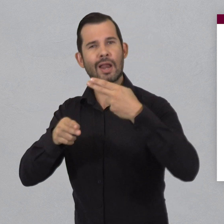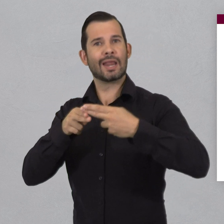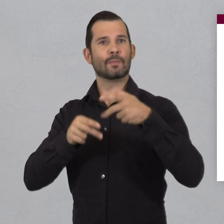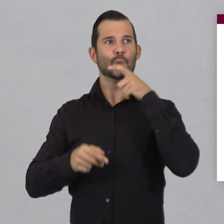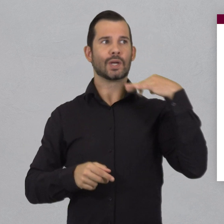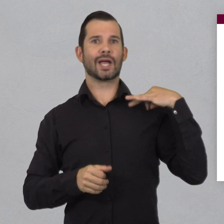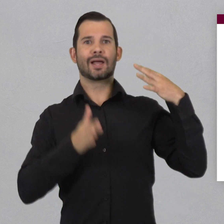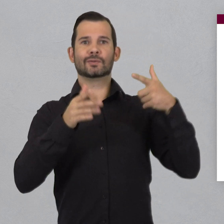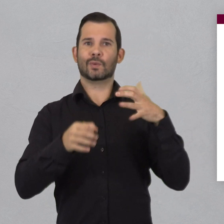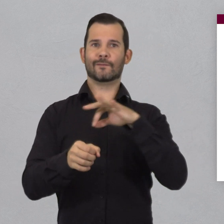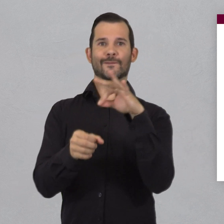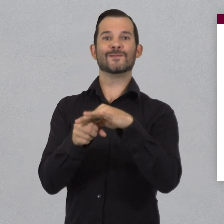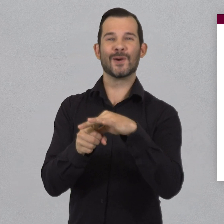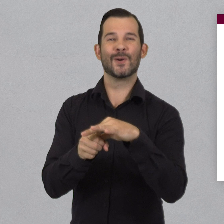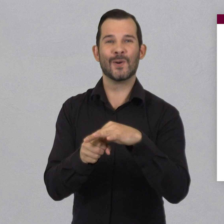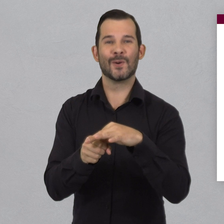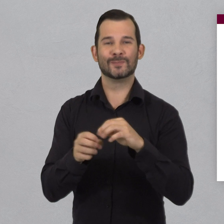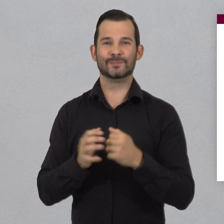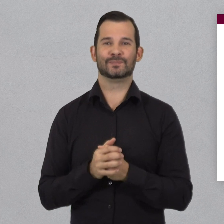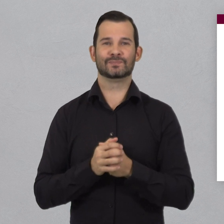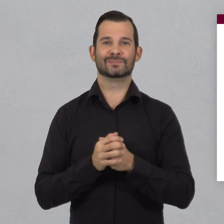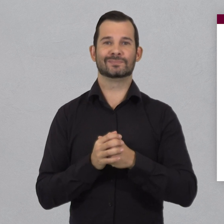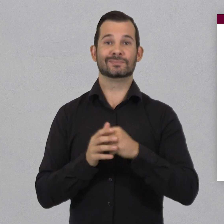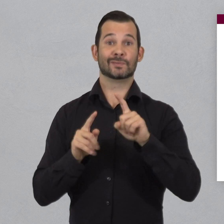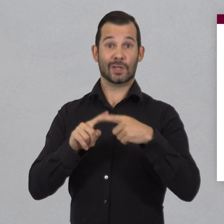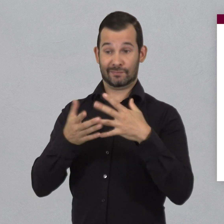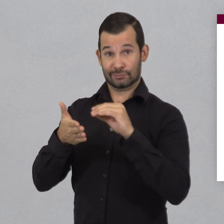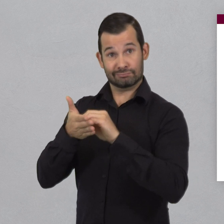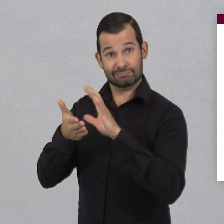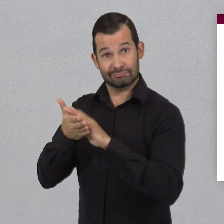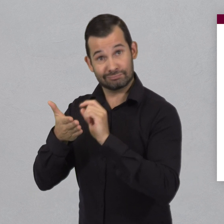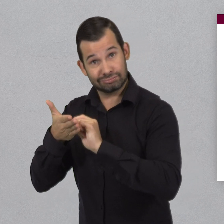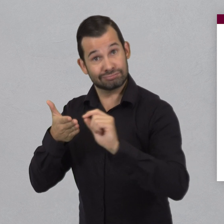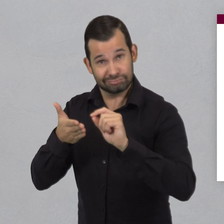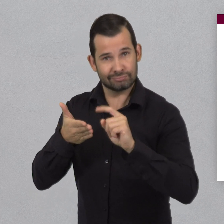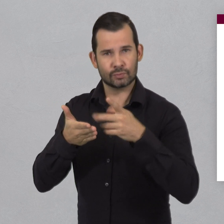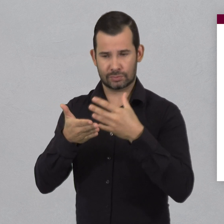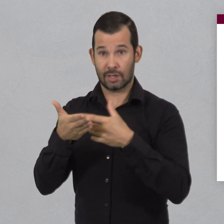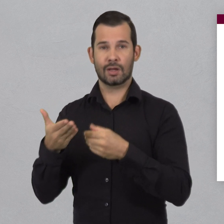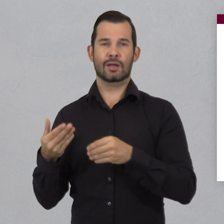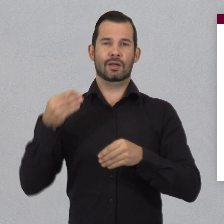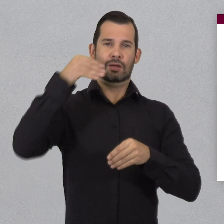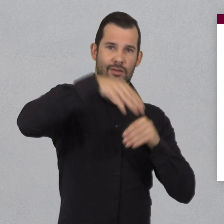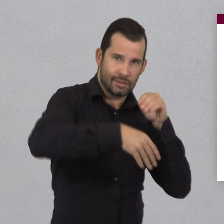write the name of the candidate you’re voting for. Once you’ve filled out your ballot, you place it